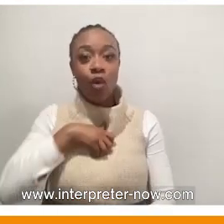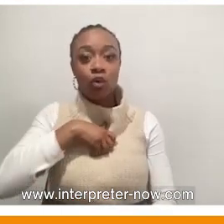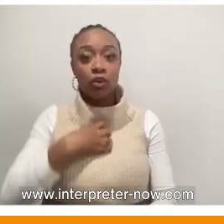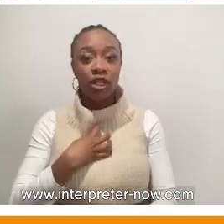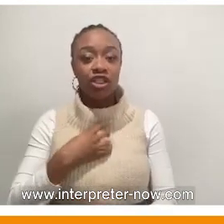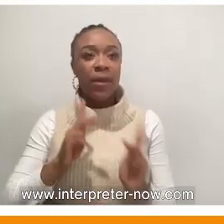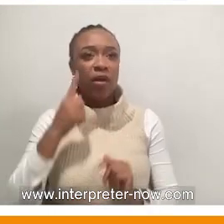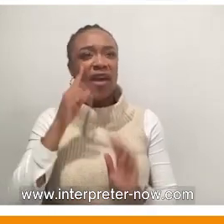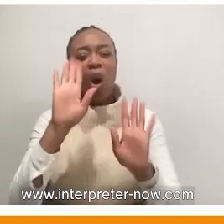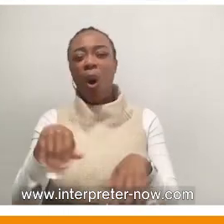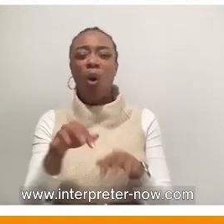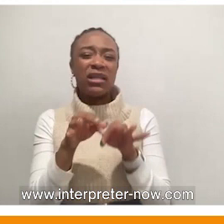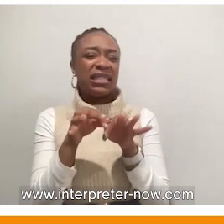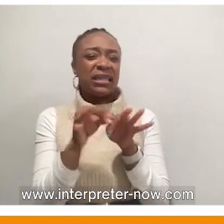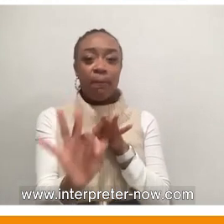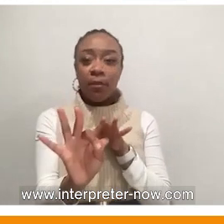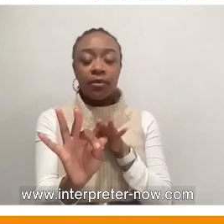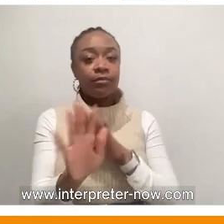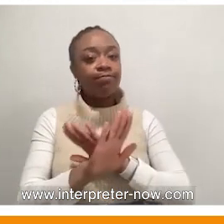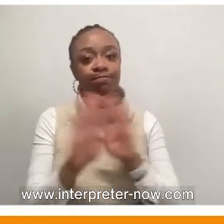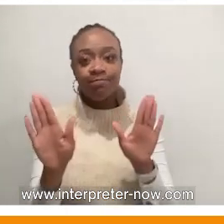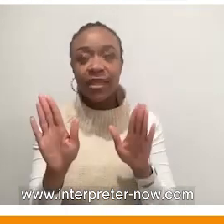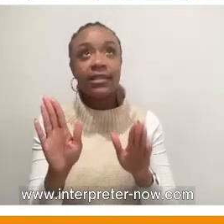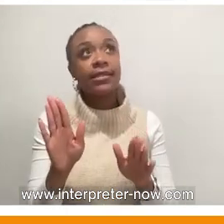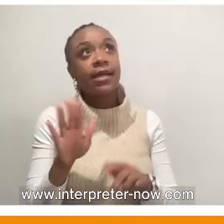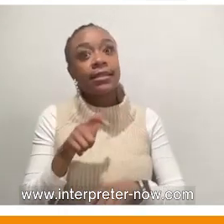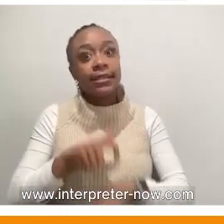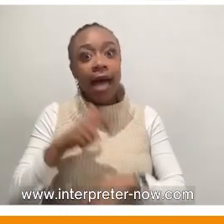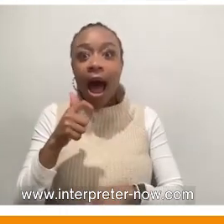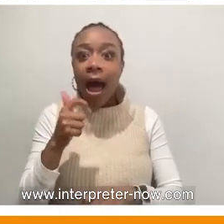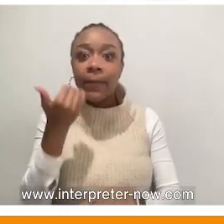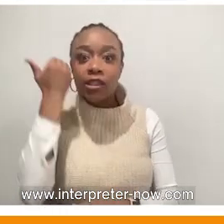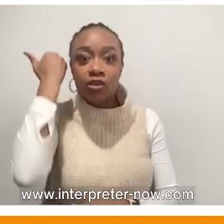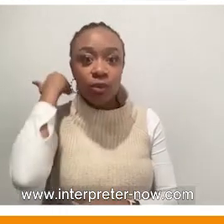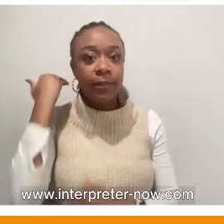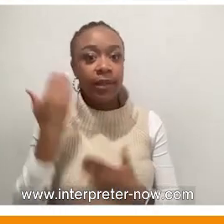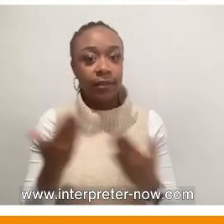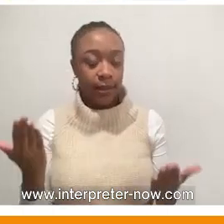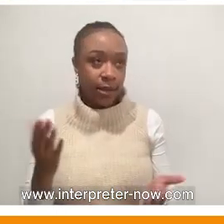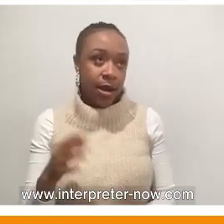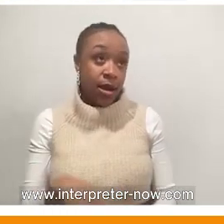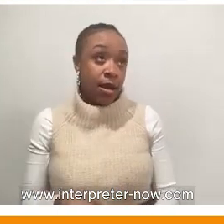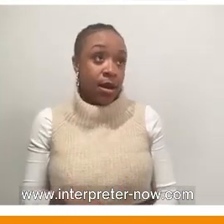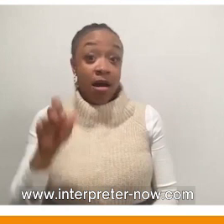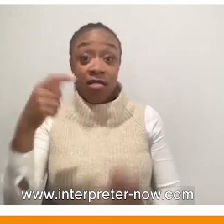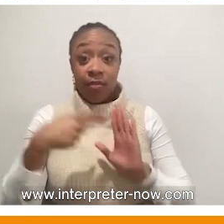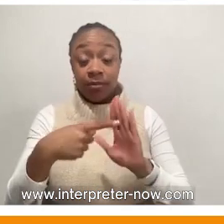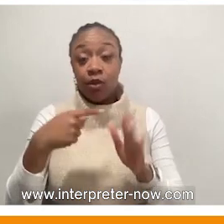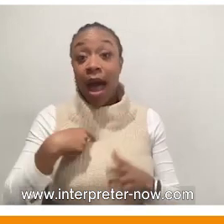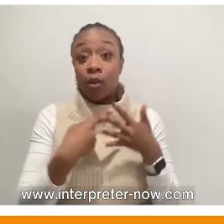think it's so simple. But it's a very time-consuming activity. I'll give you an example as well.